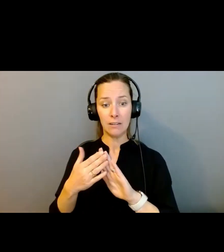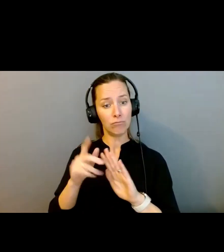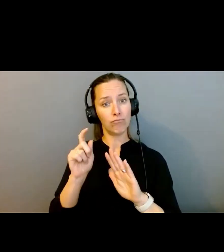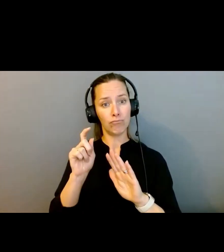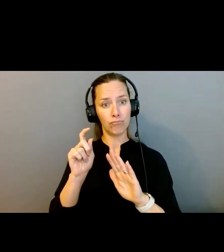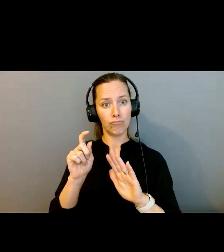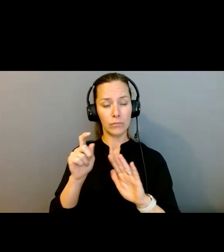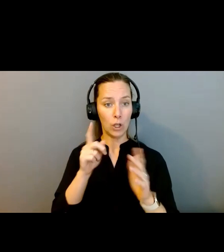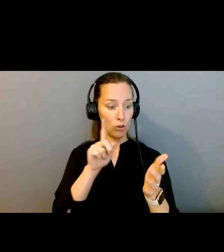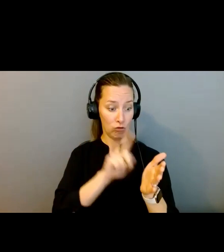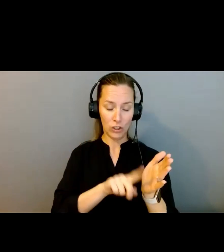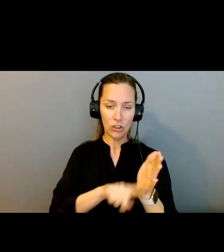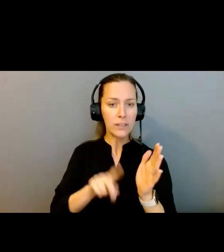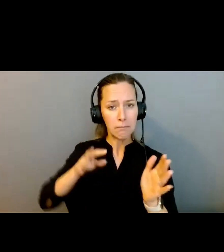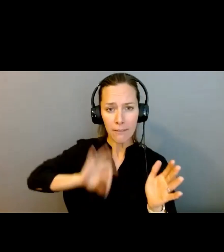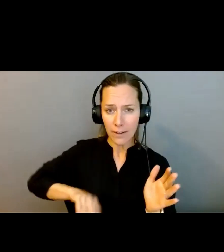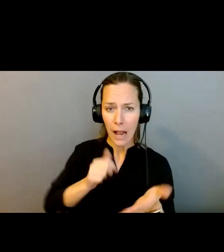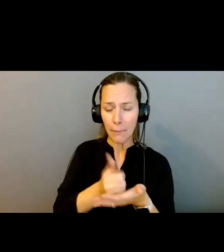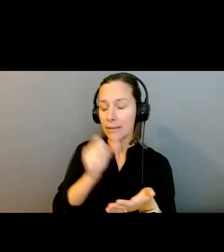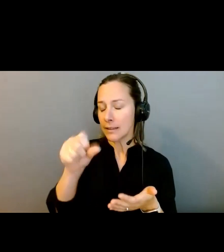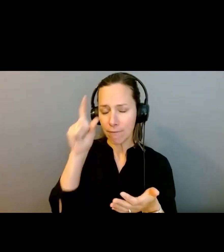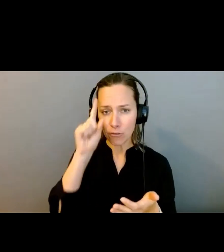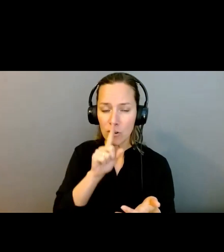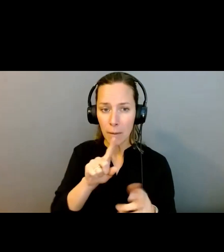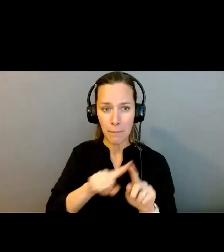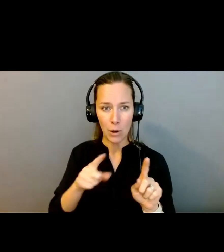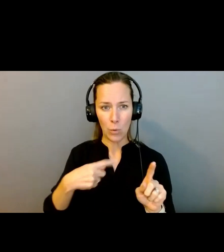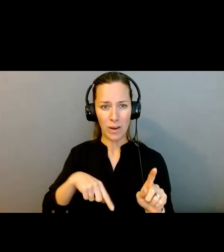You research is helping for sure. That's amazing. But we shouldn't still be fighting